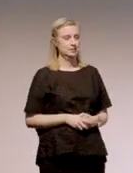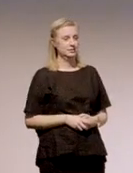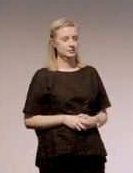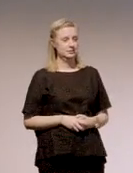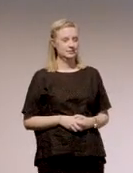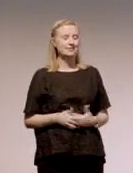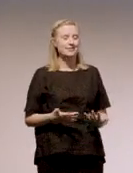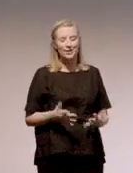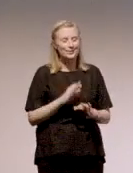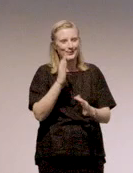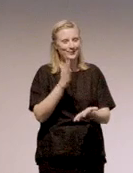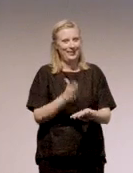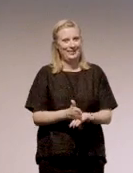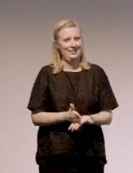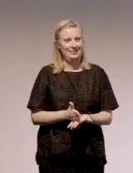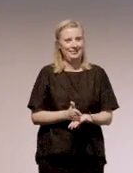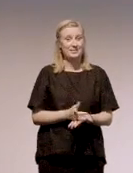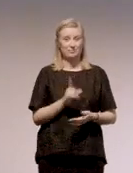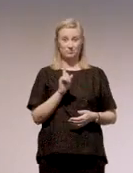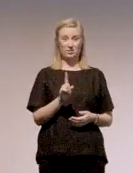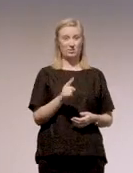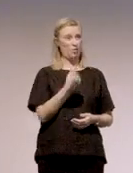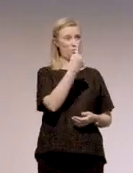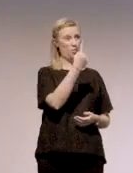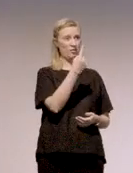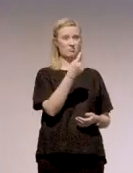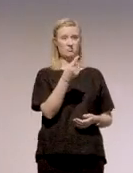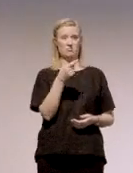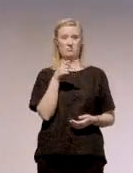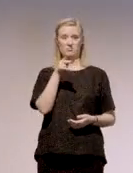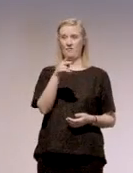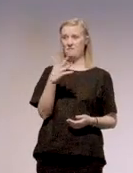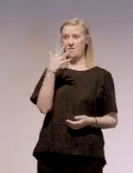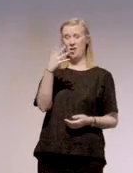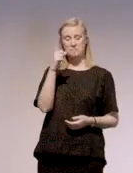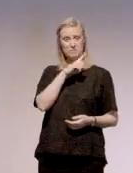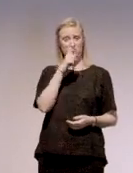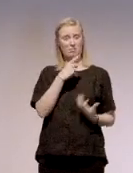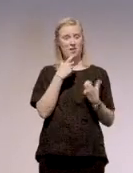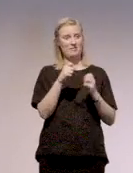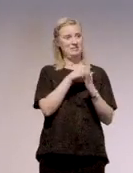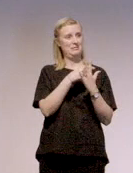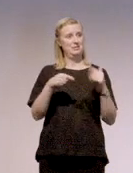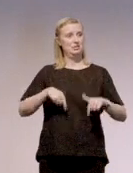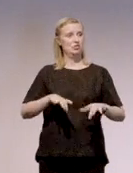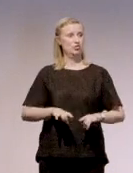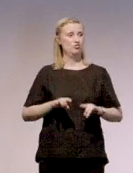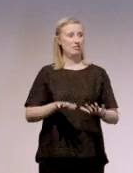Of course, I'm not going to do that, but when one in five people have a disability in Australia that's kind of what we do every single day of the week when we don't